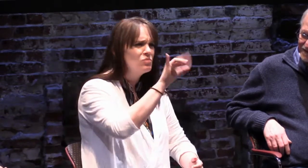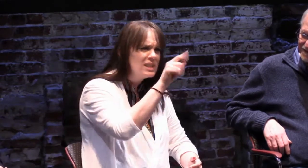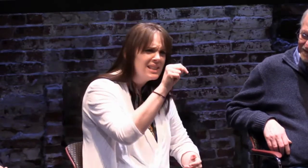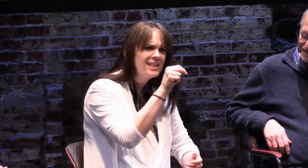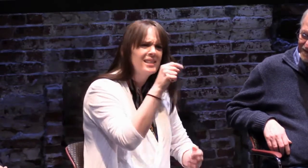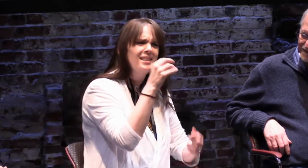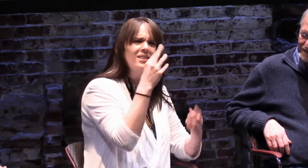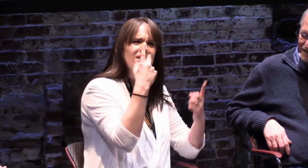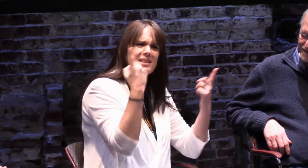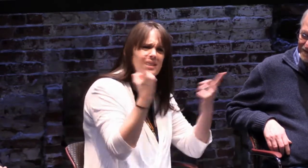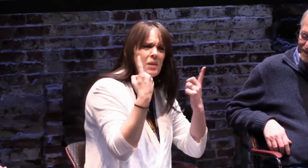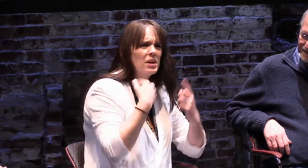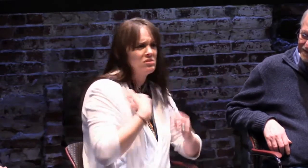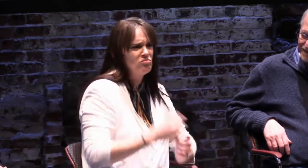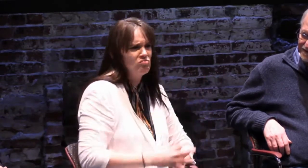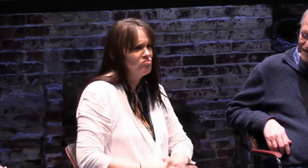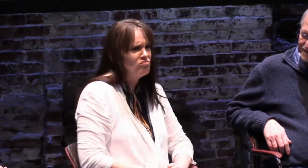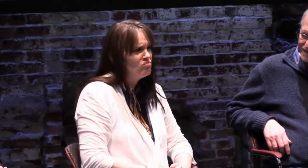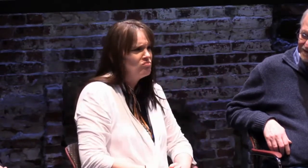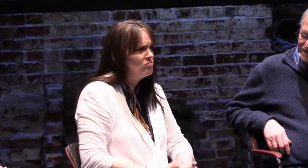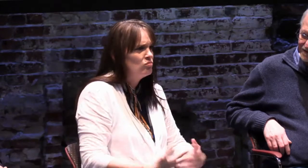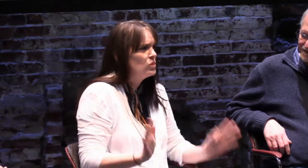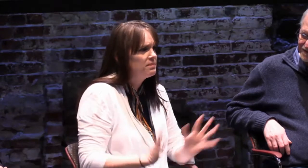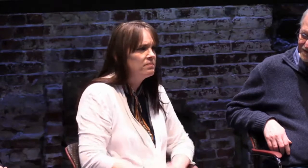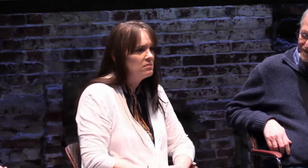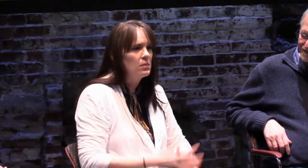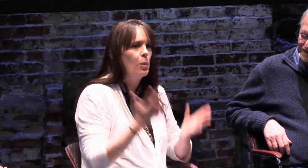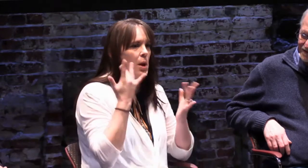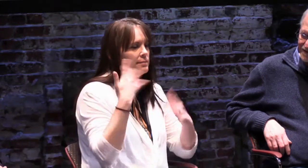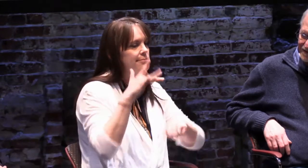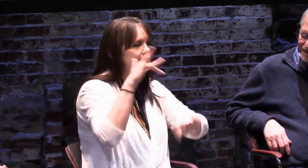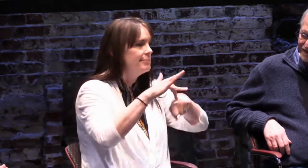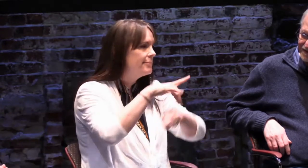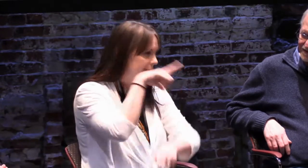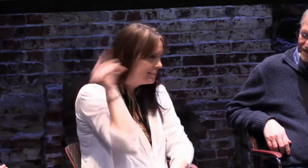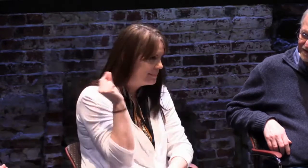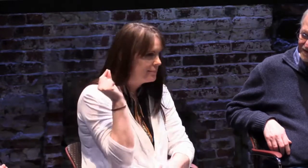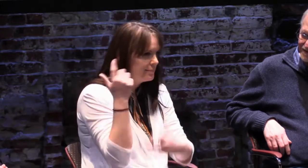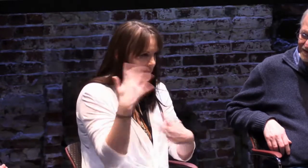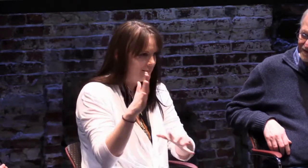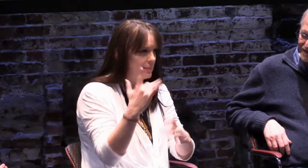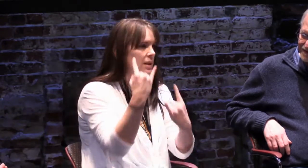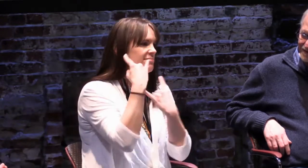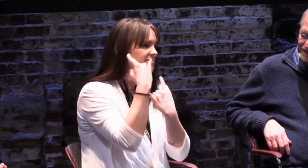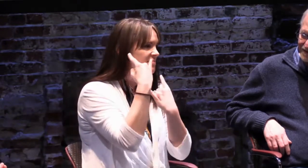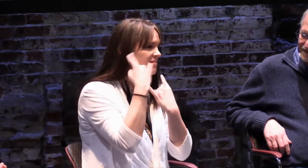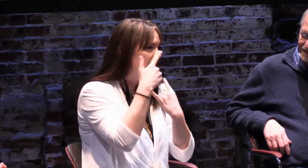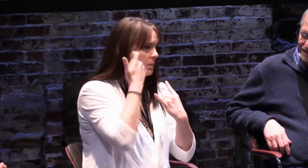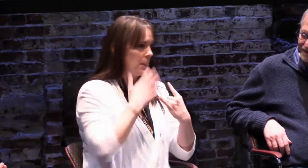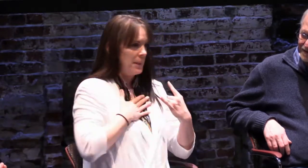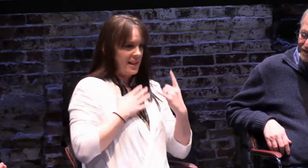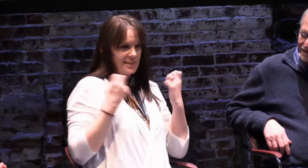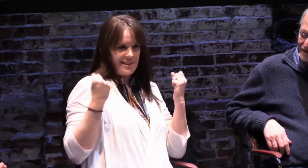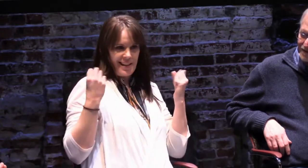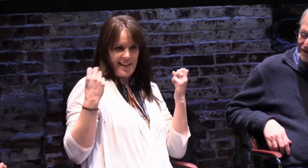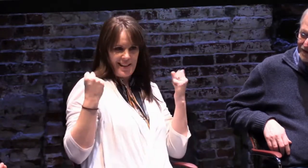and my mother encouraged me to either go to go to a some deaf centric academic space. I ended up at Gallaudet